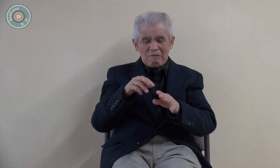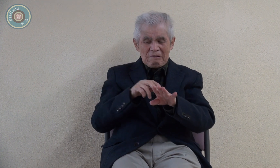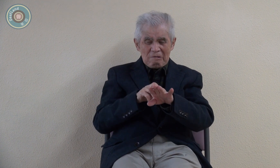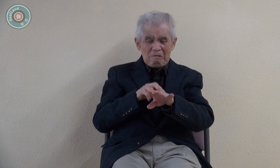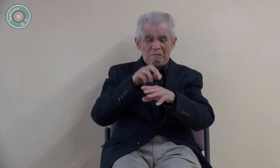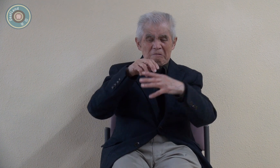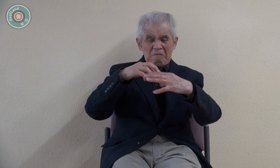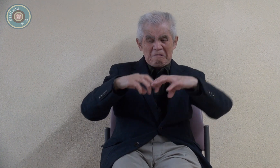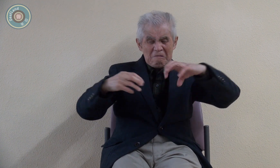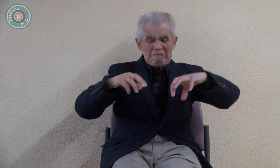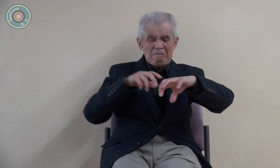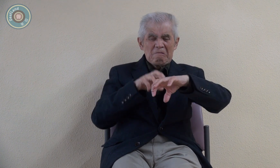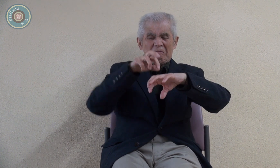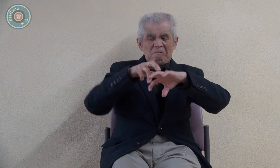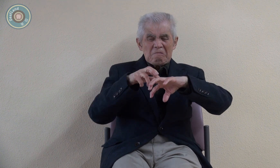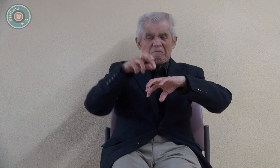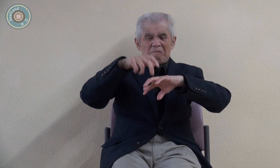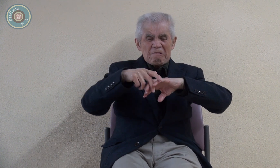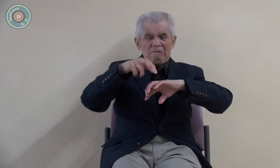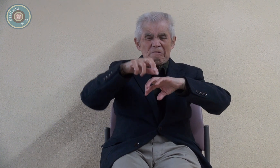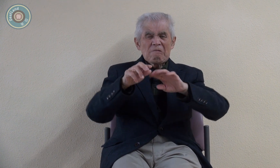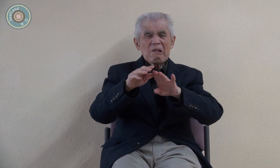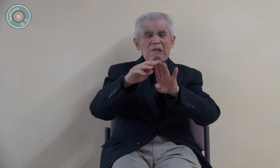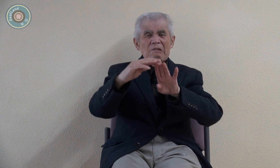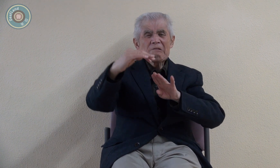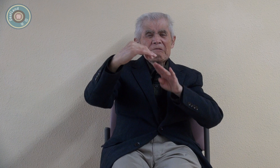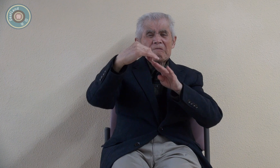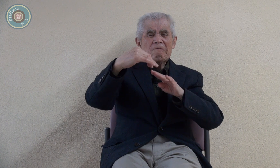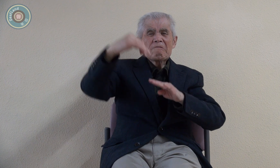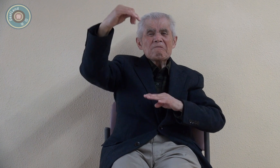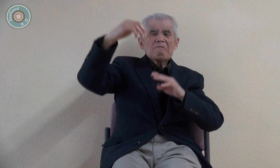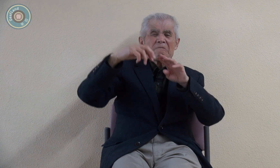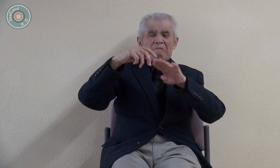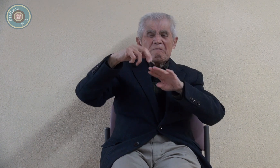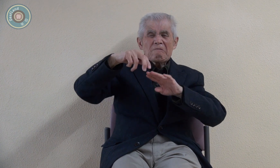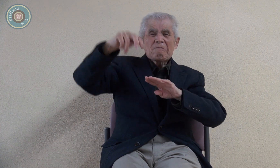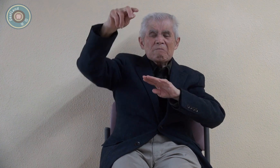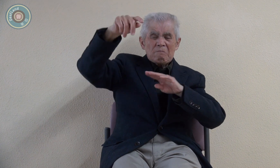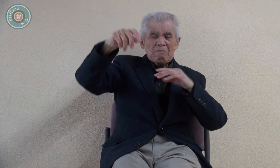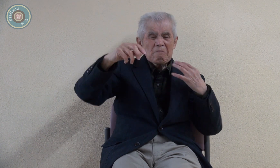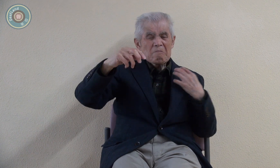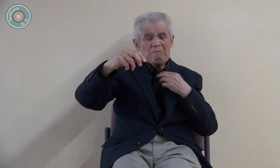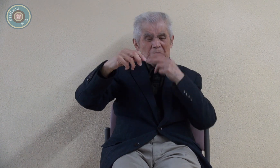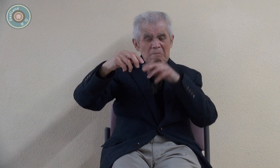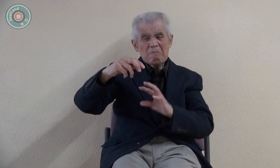We followed her, stepping over the dead bodies